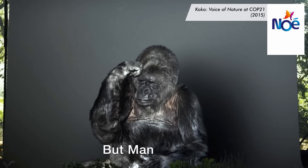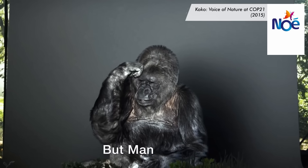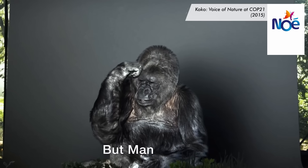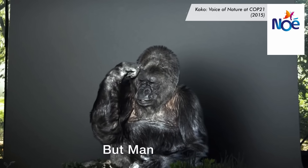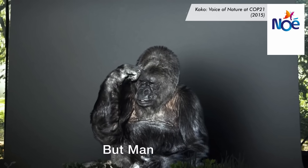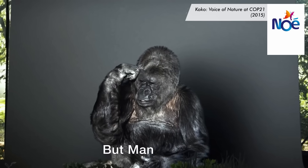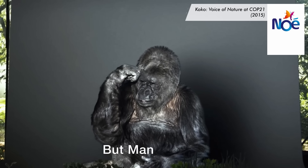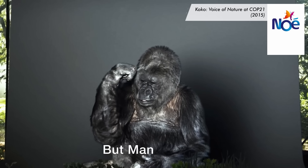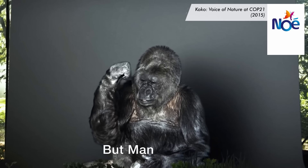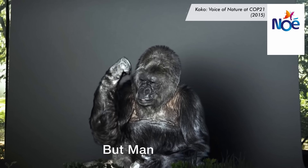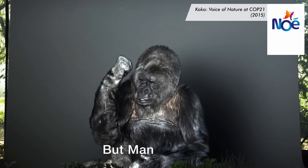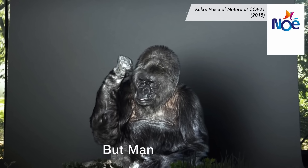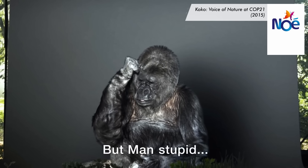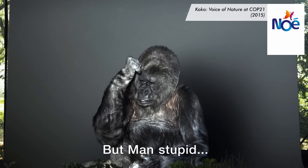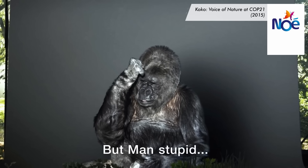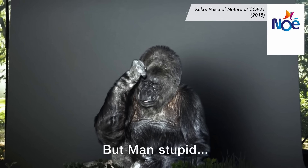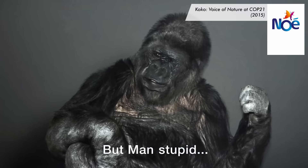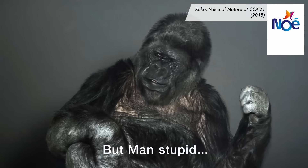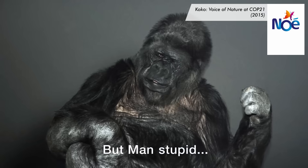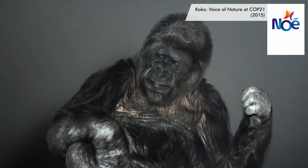happened to be the last words of a gorilla, who we are expected to believe,